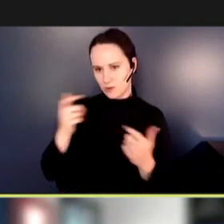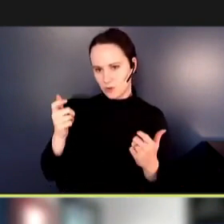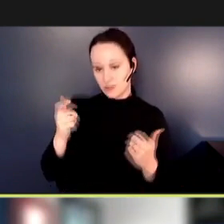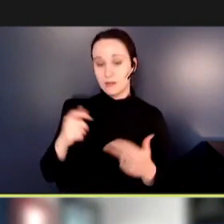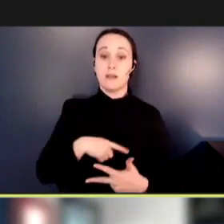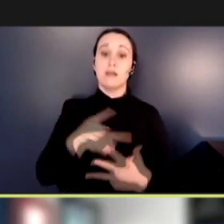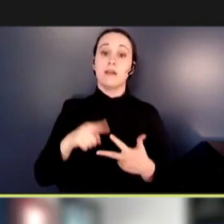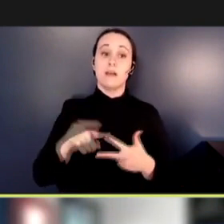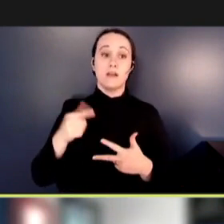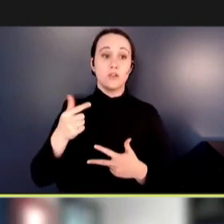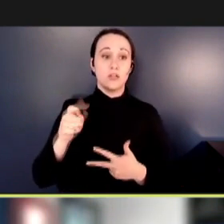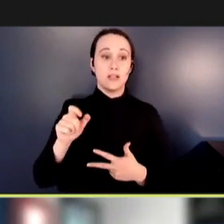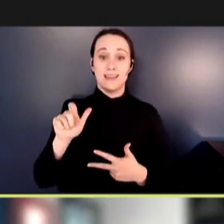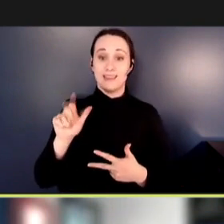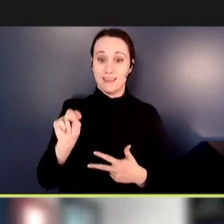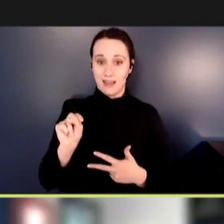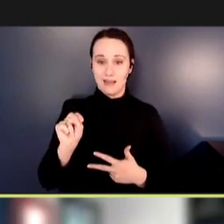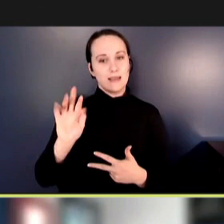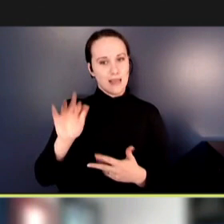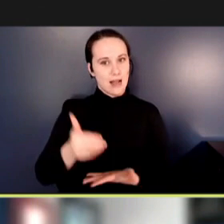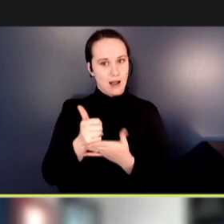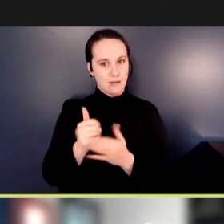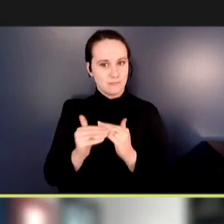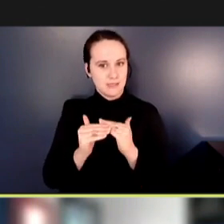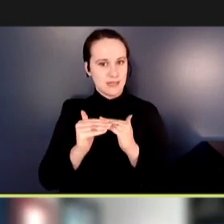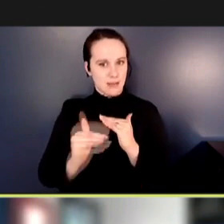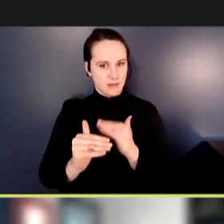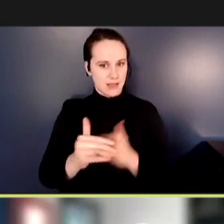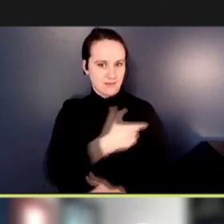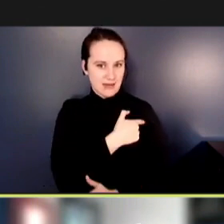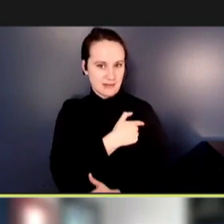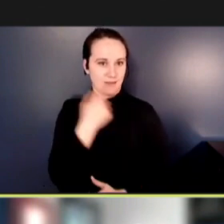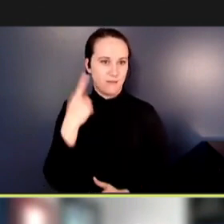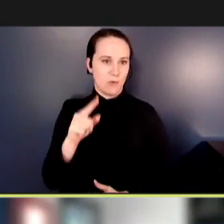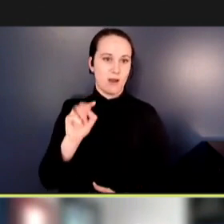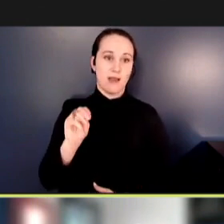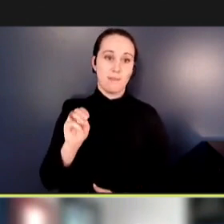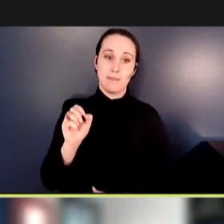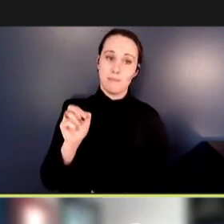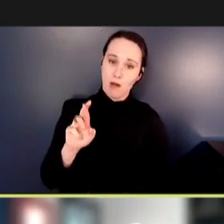which is a stabilizer that's found in your measles, mumps, rubella vaccine, the MMRV,